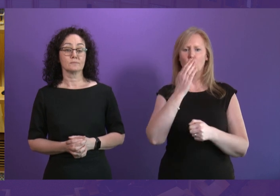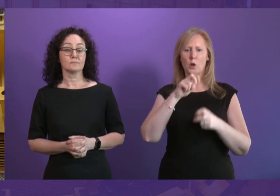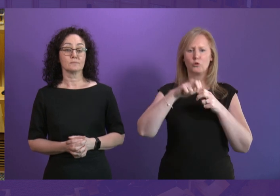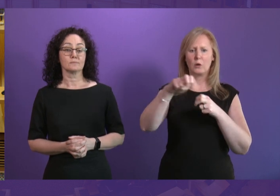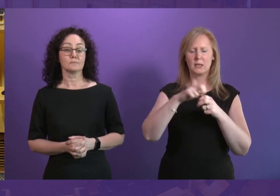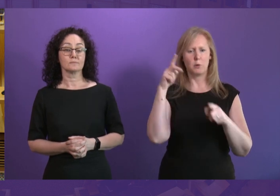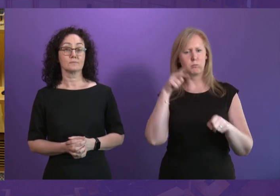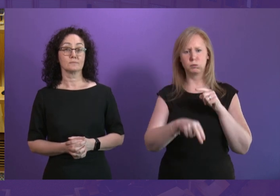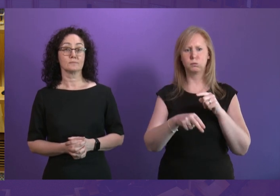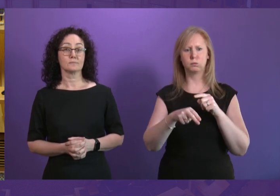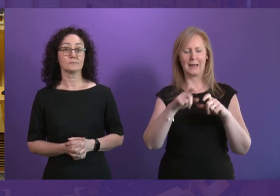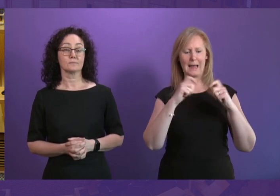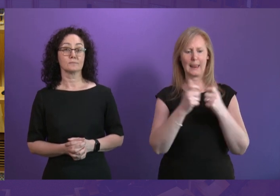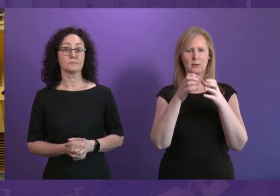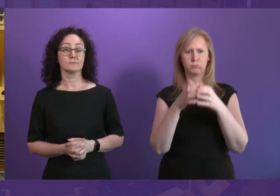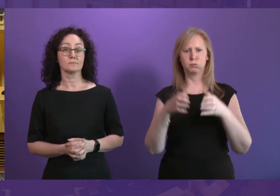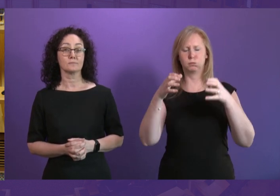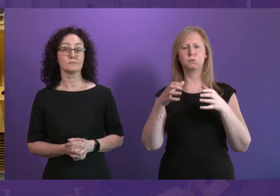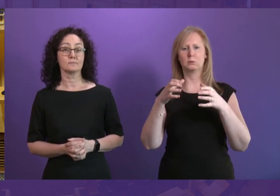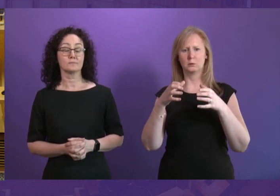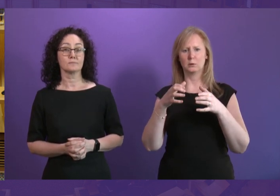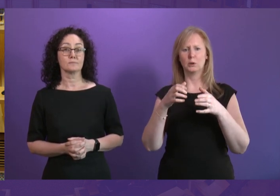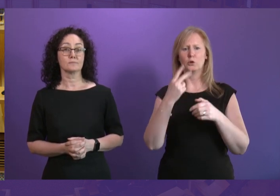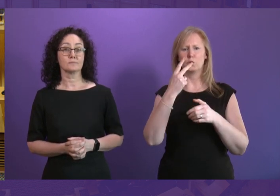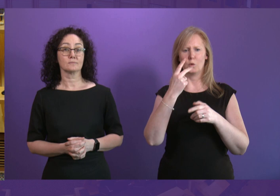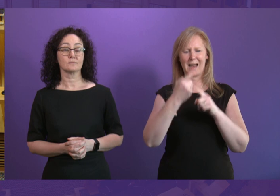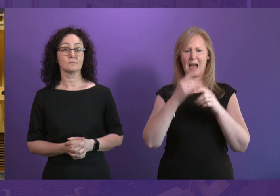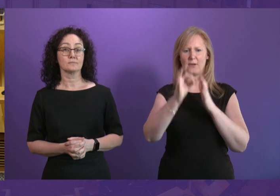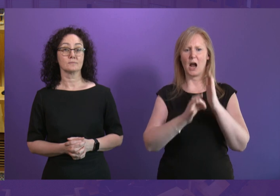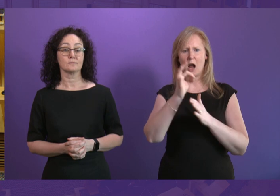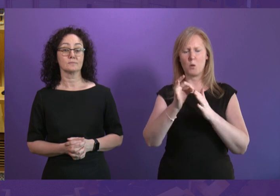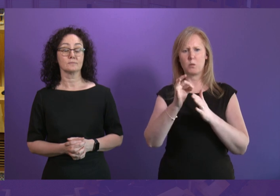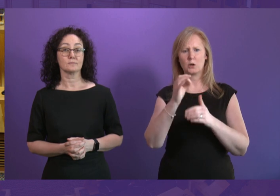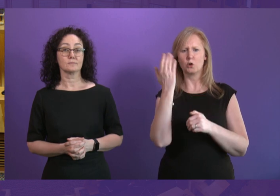are being increased, and two and a half hours is being cut from the school week.